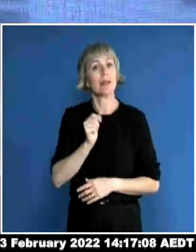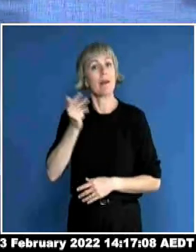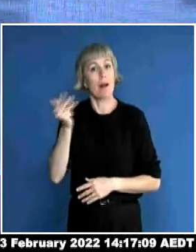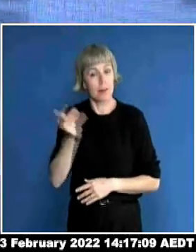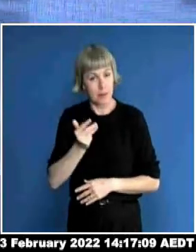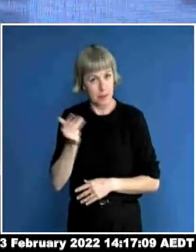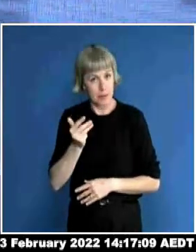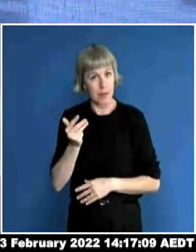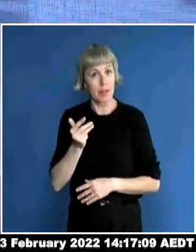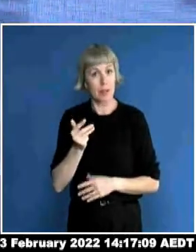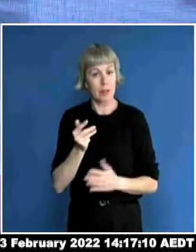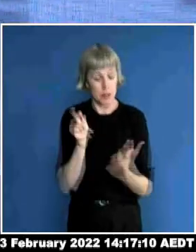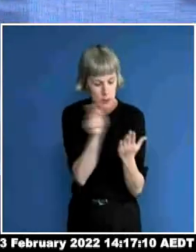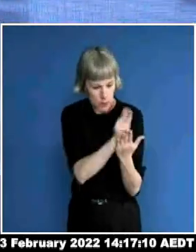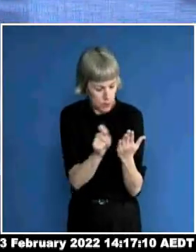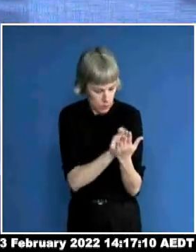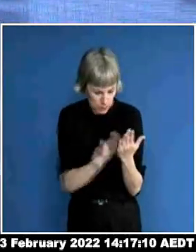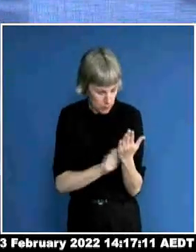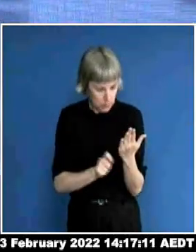manual to the National Operations Manager.